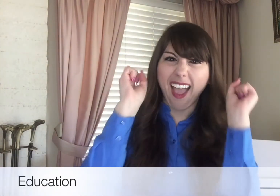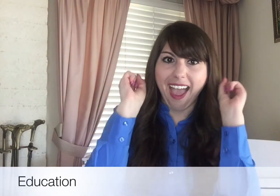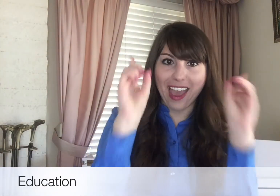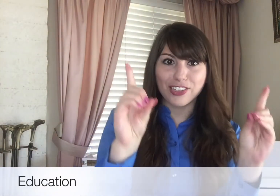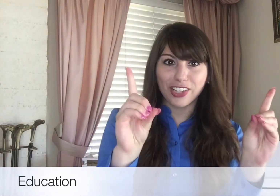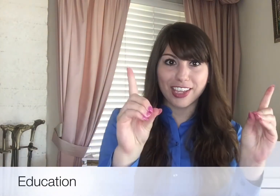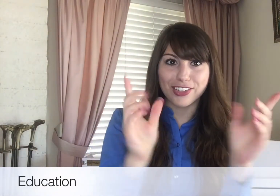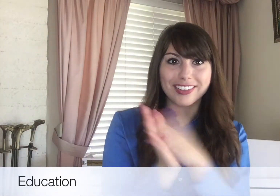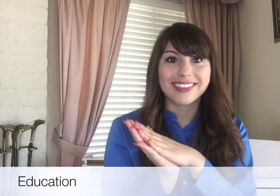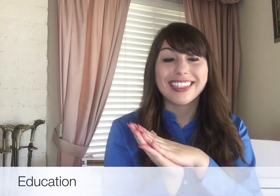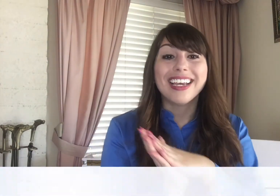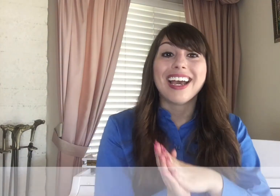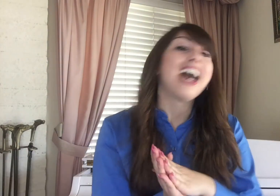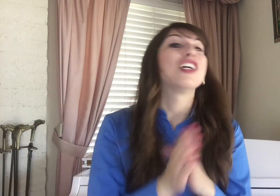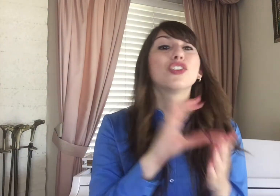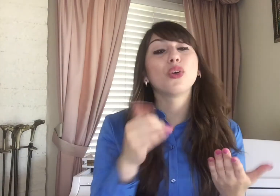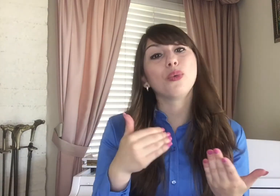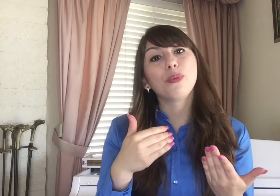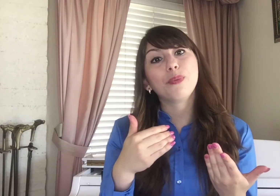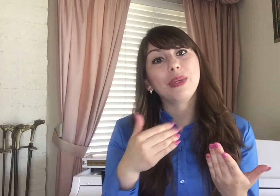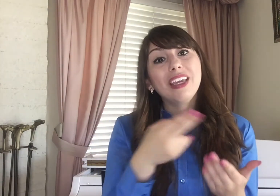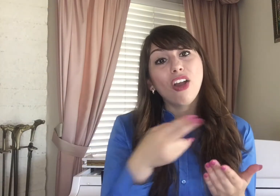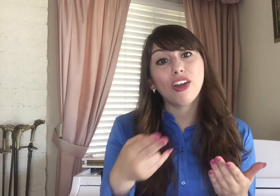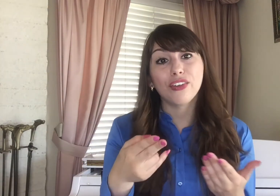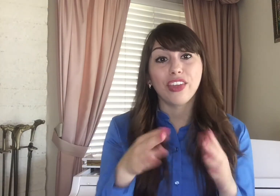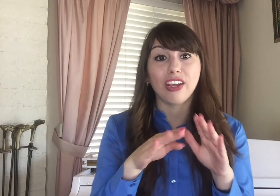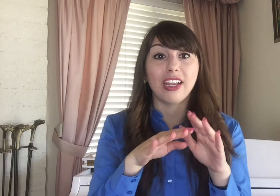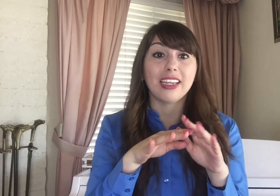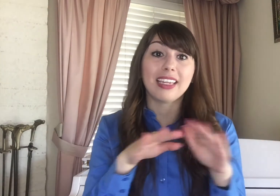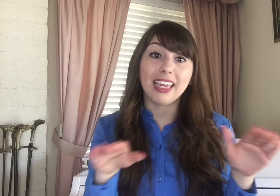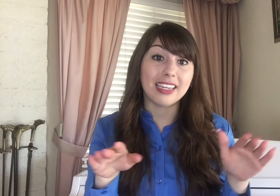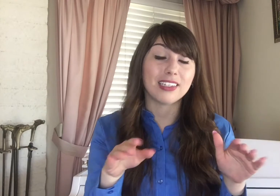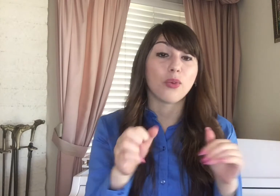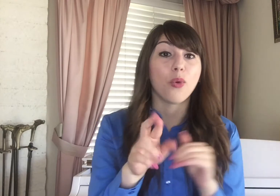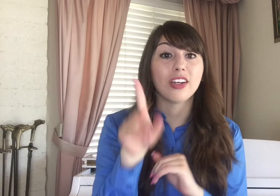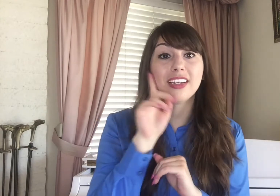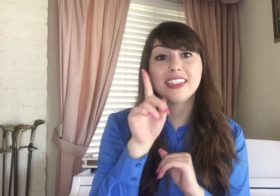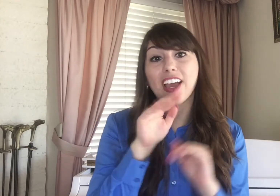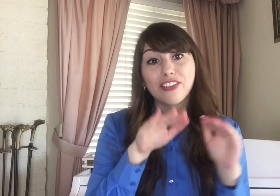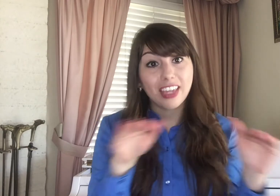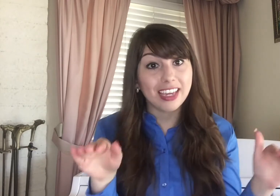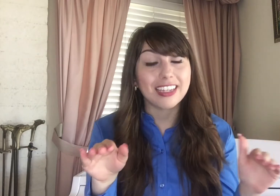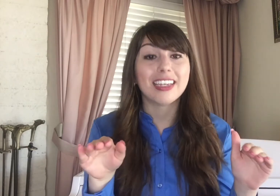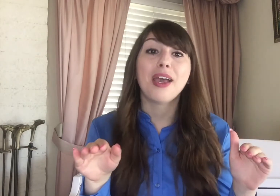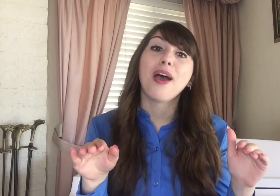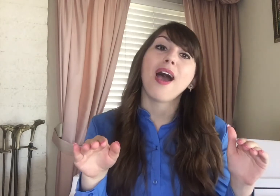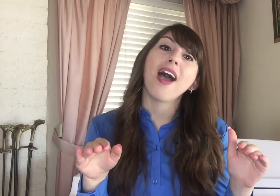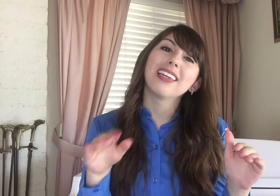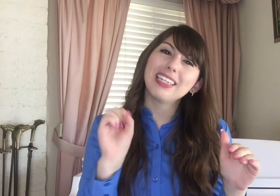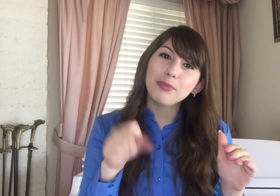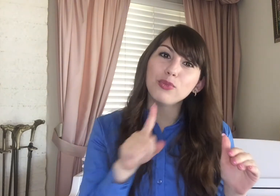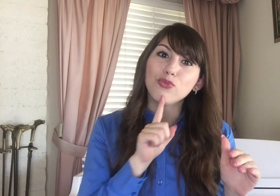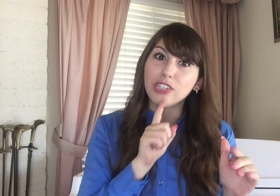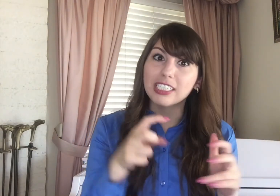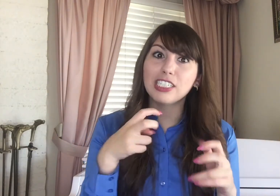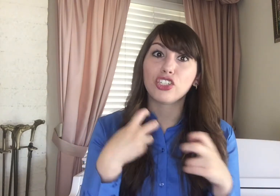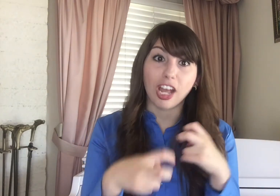education. So, being a hard-of-hearing kid or a deaf kid can be really challenging